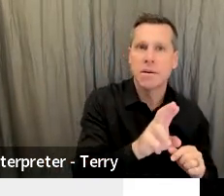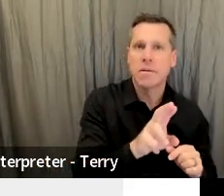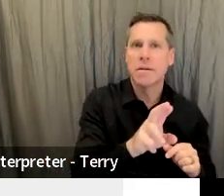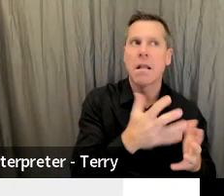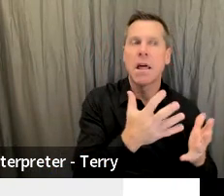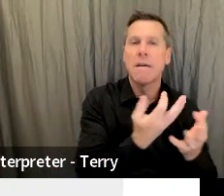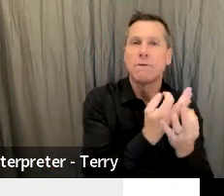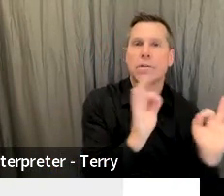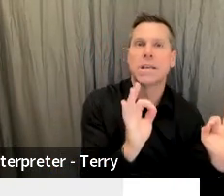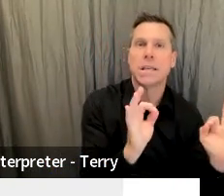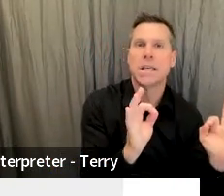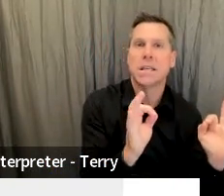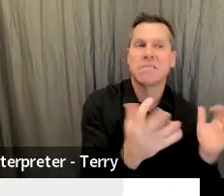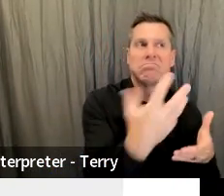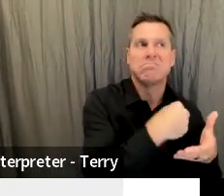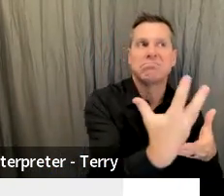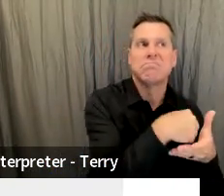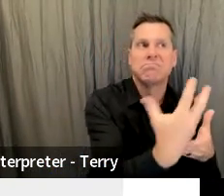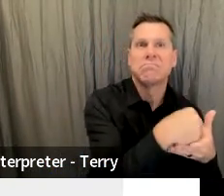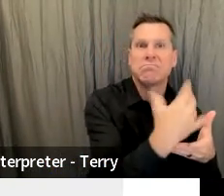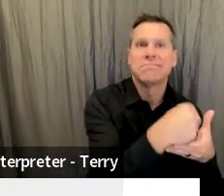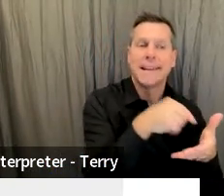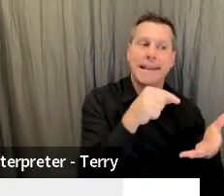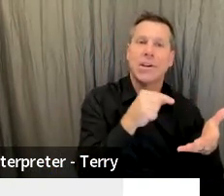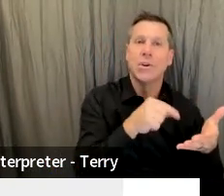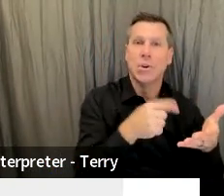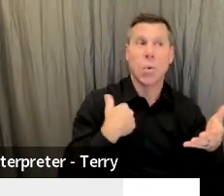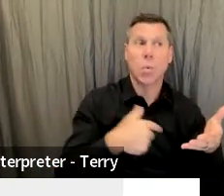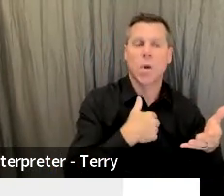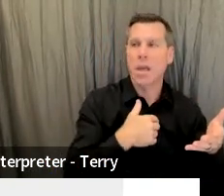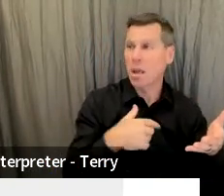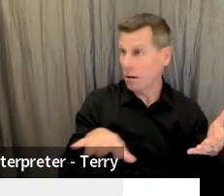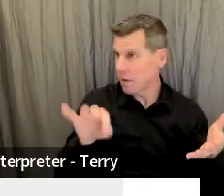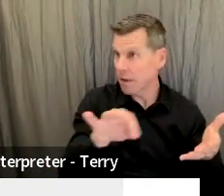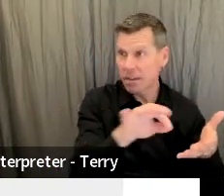There's a lot of materials that we that I found that we all found that are free on the Web.